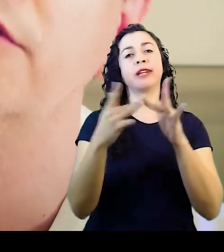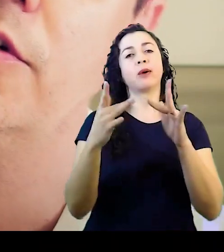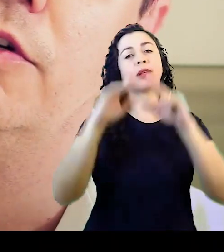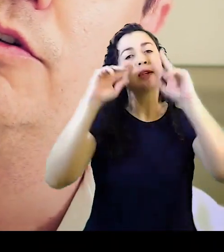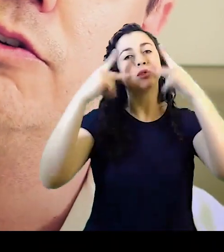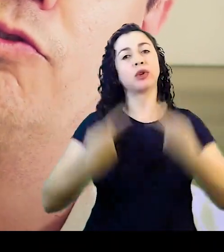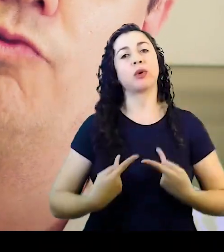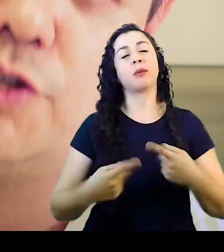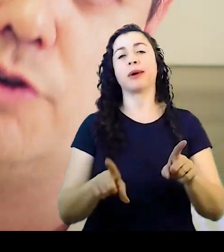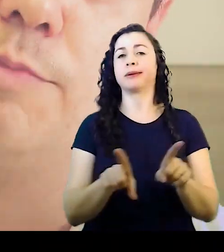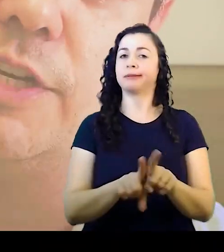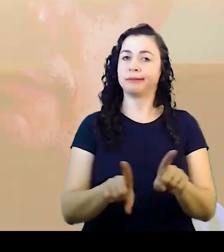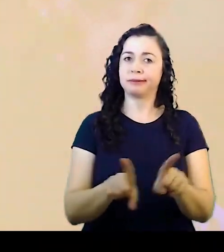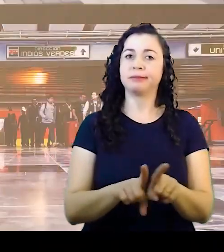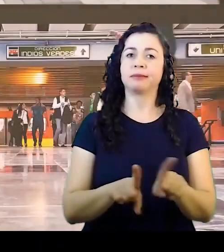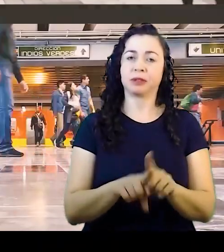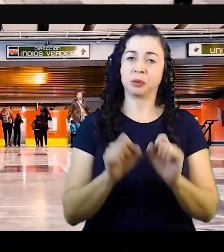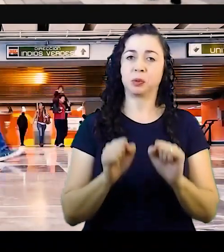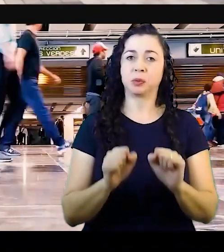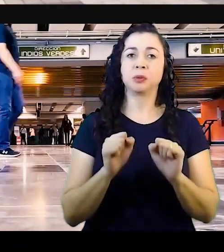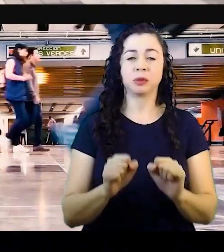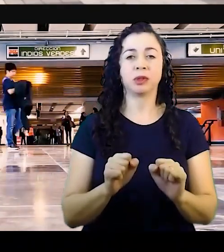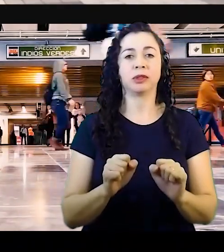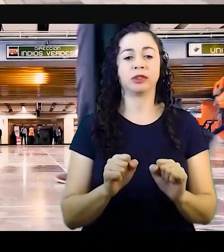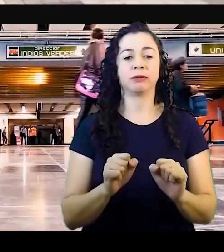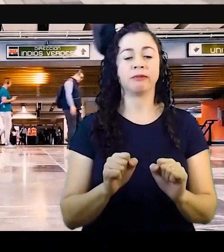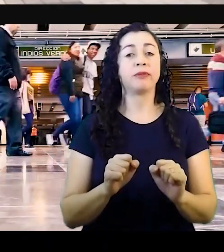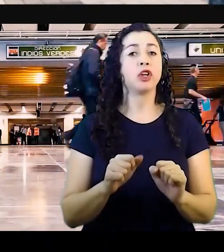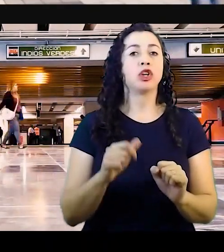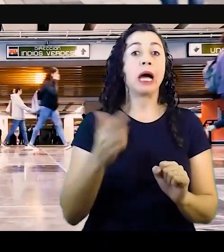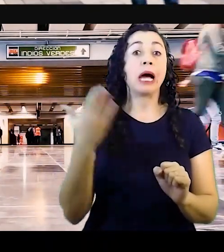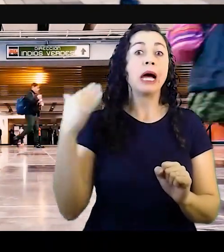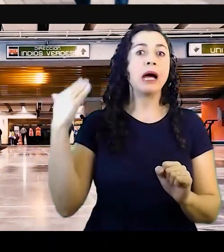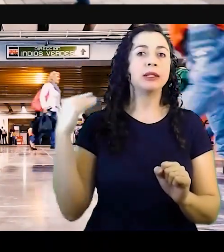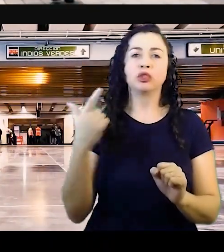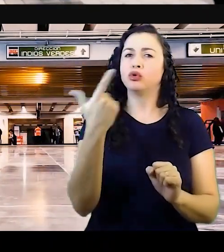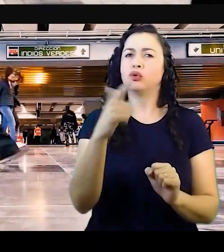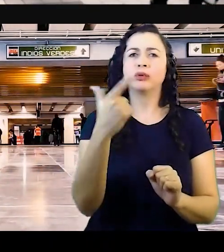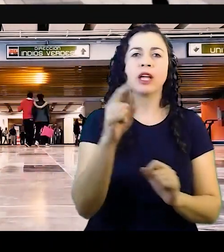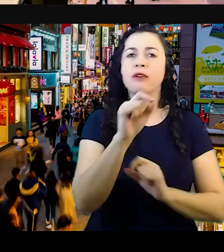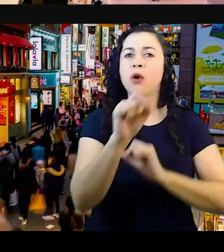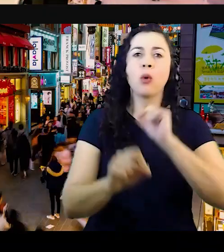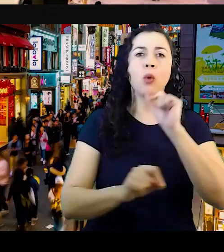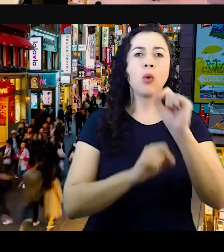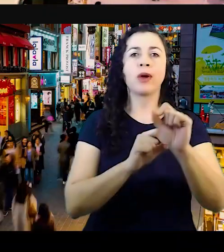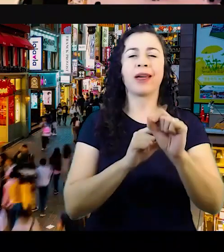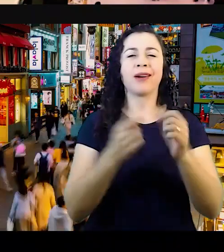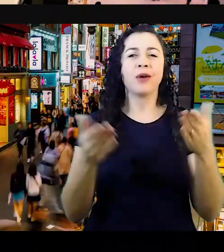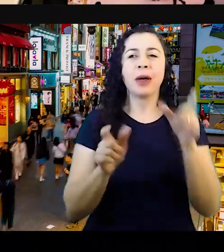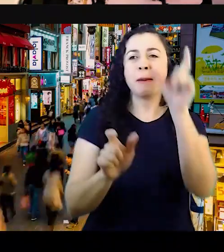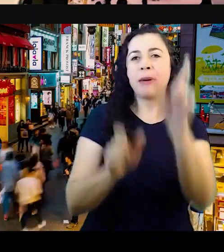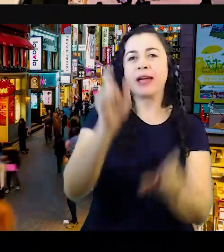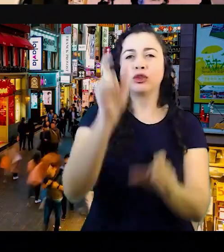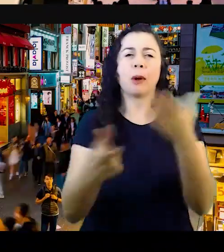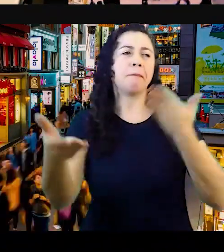in close contact with human beings. And we have never before had such ease to move around,